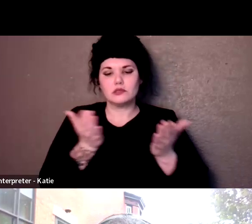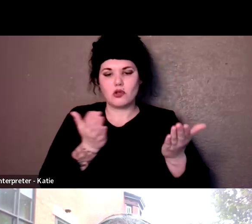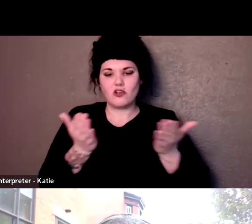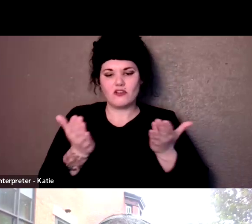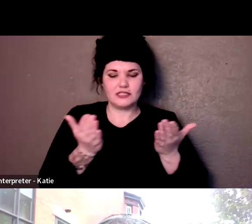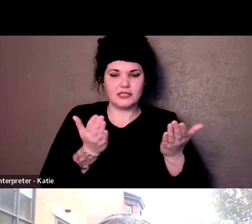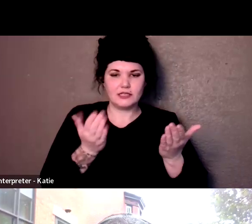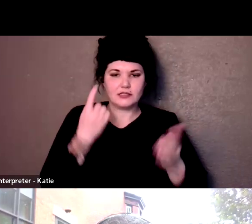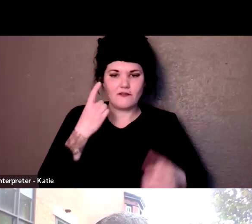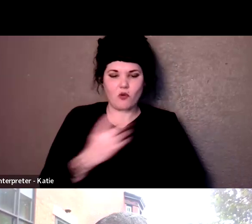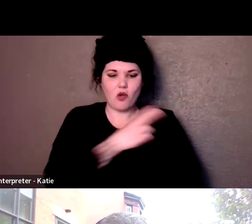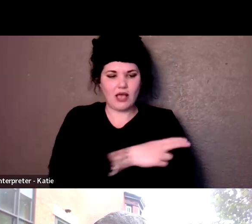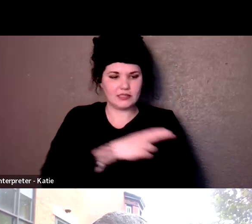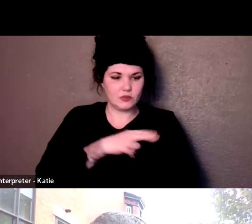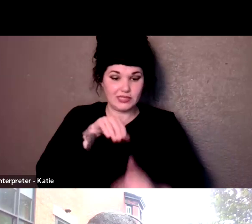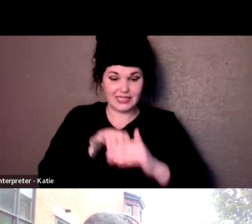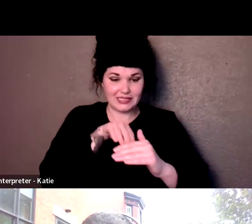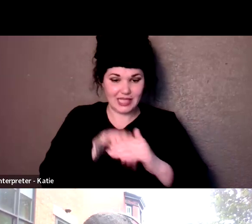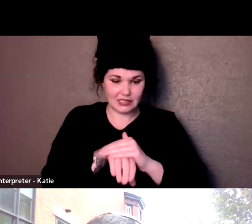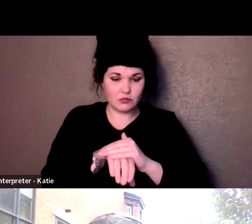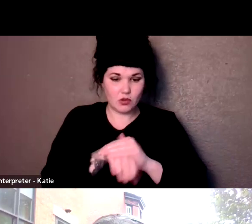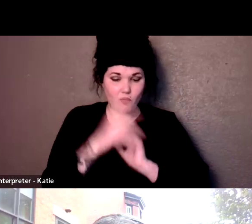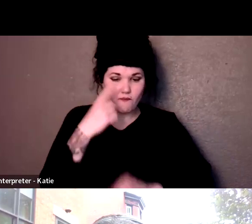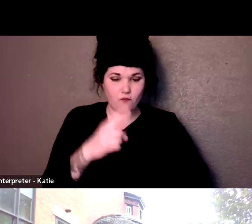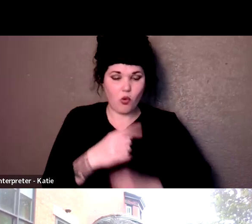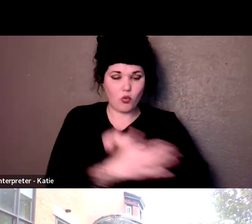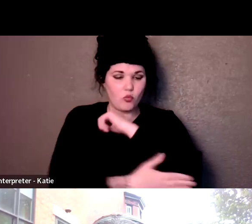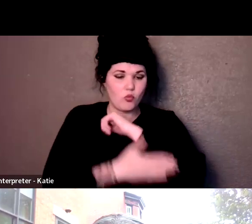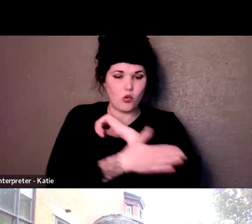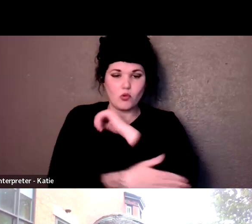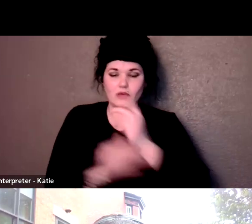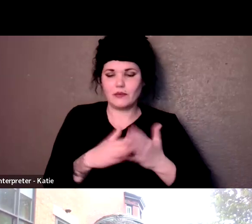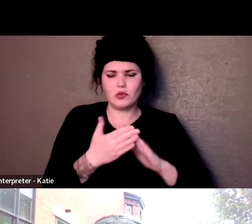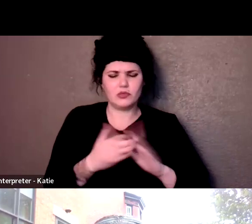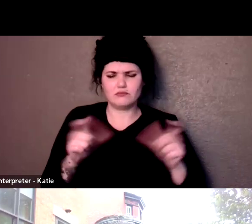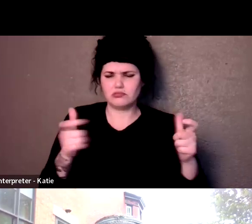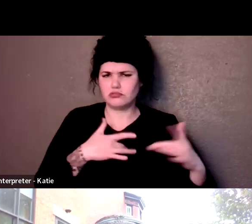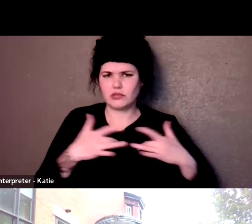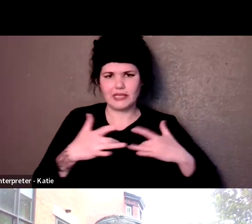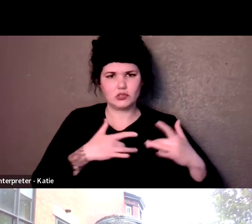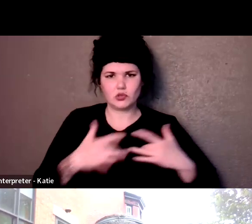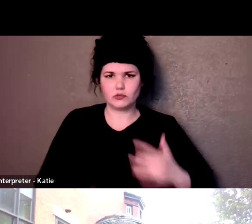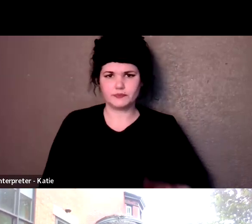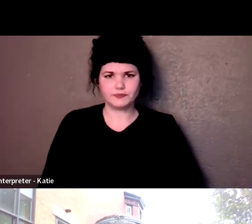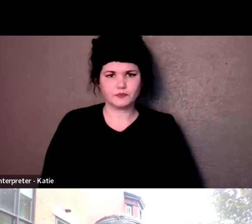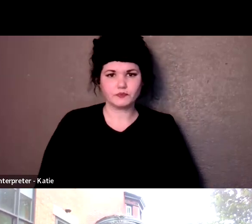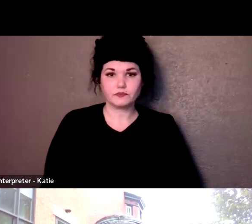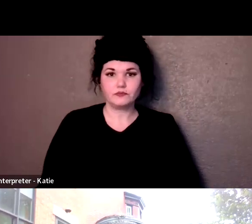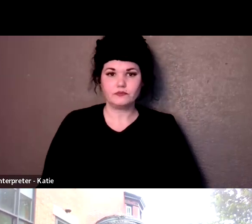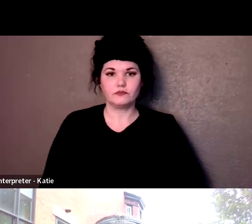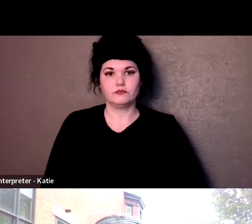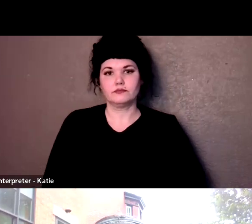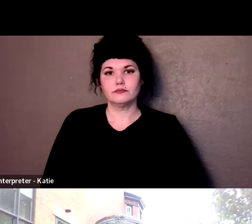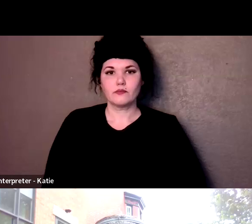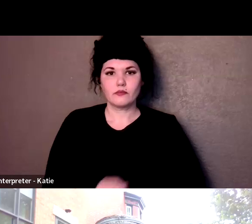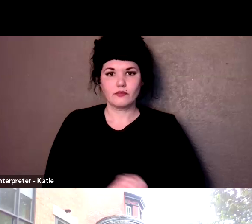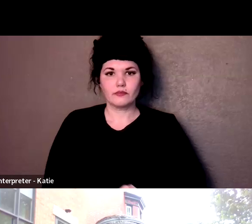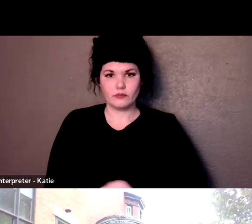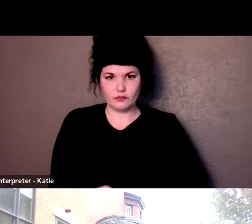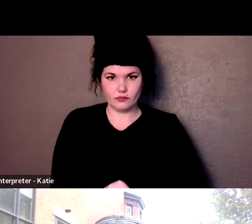by rural communities is a major concern. And, currently there's also some concern about